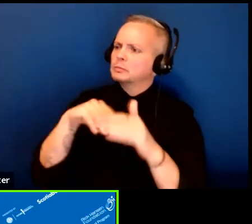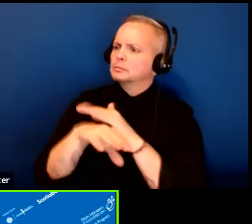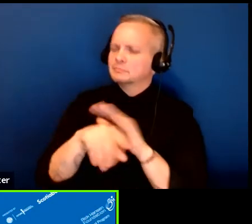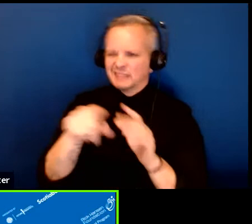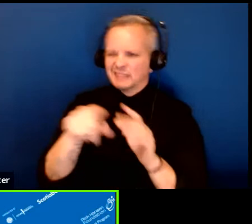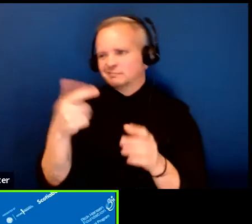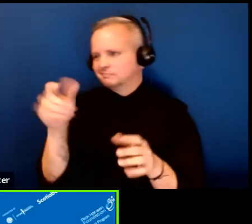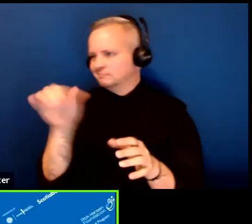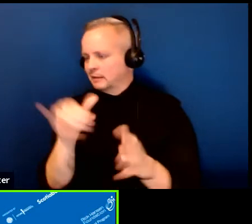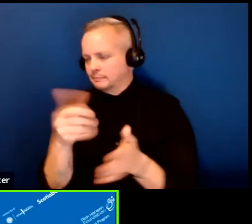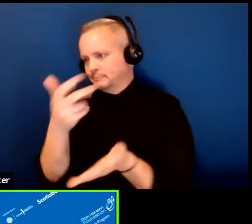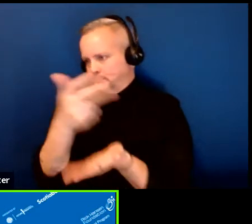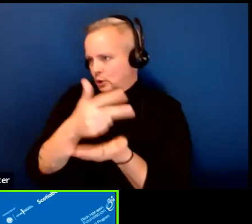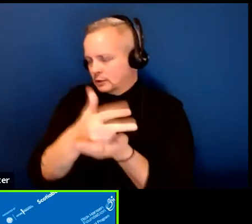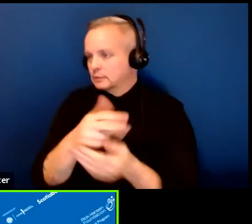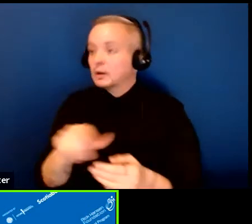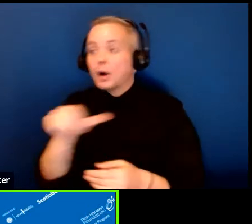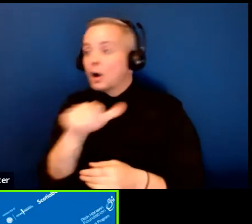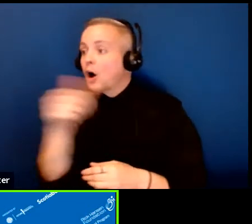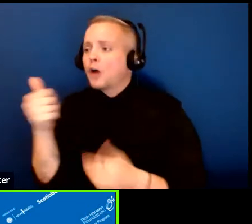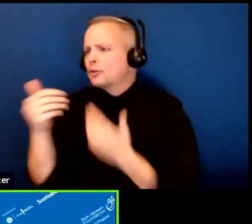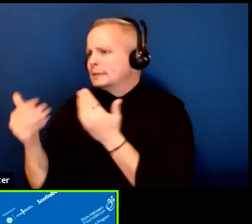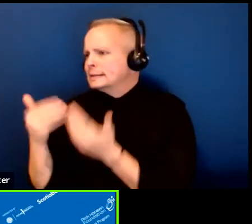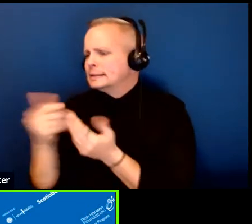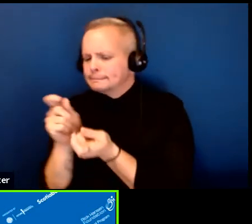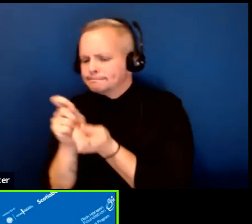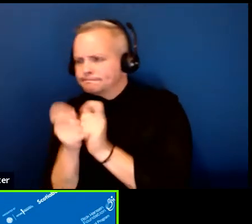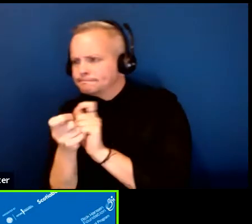ARE THERE ANY OTHER SMALL EASY CHANGES THAT YOU REALLY WISH